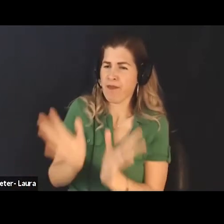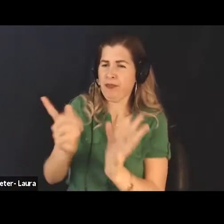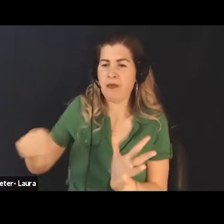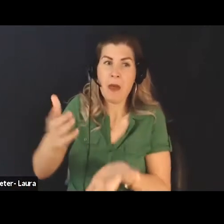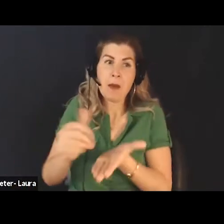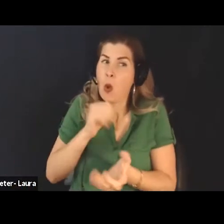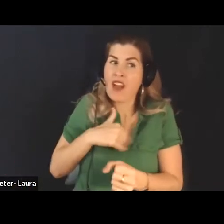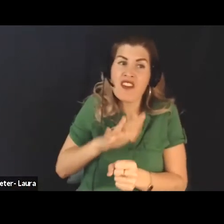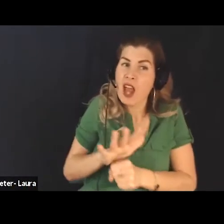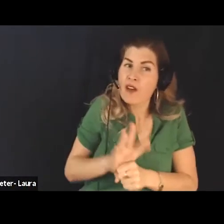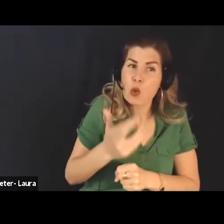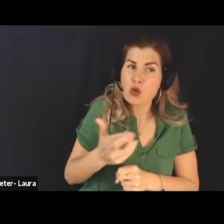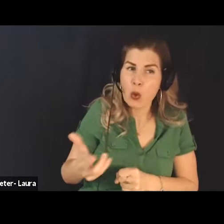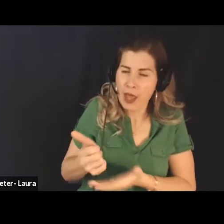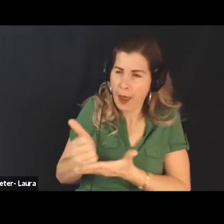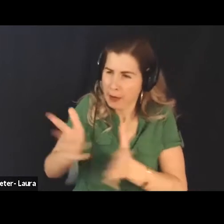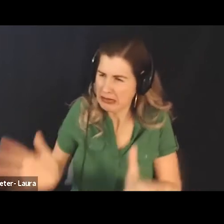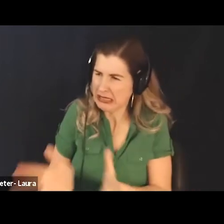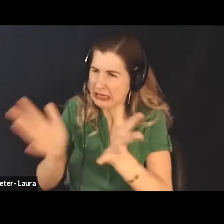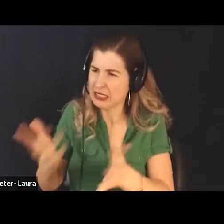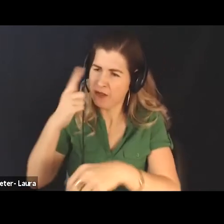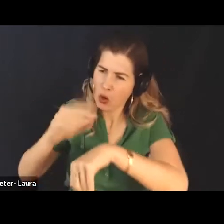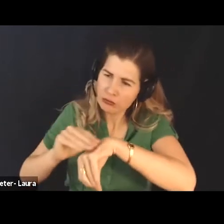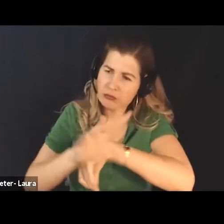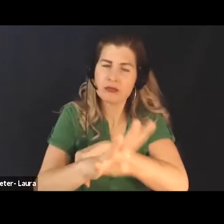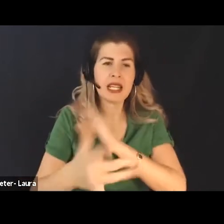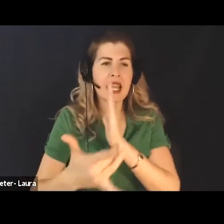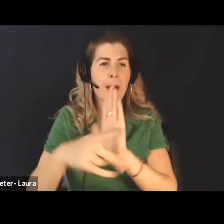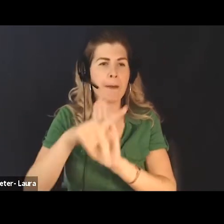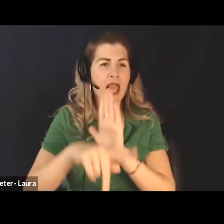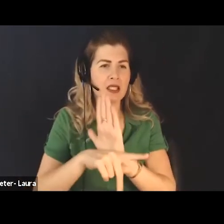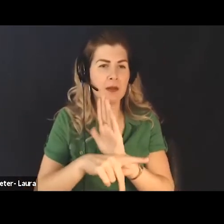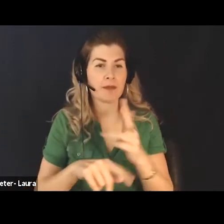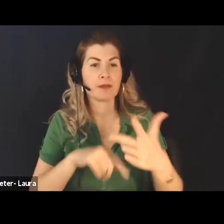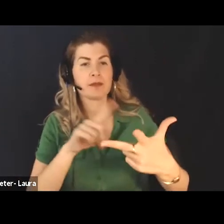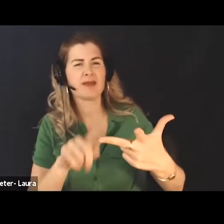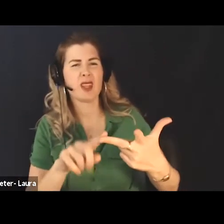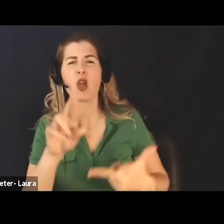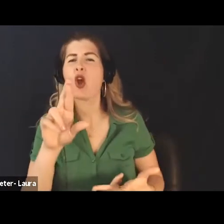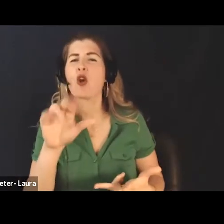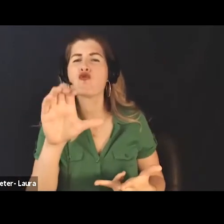and shaping technology policy. Race after technology, he talks about how technology